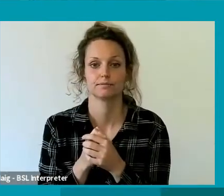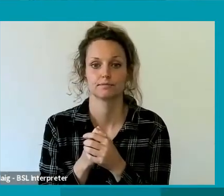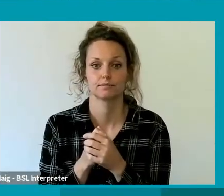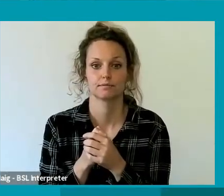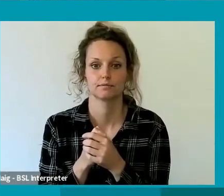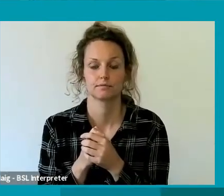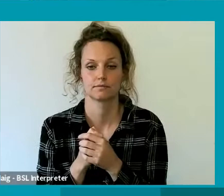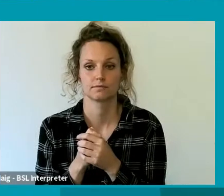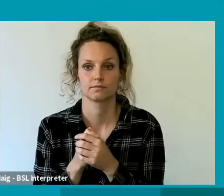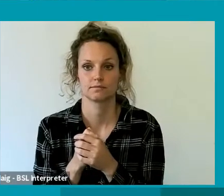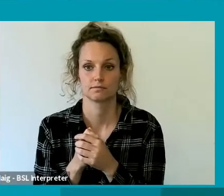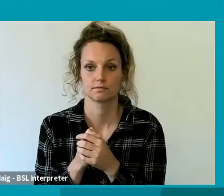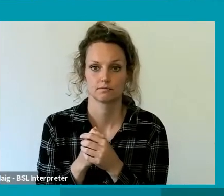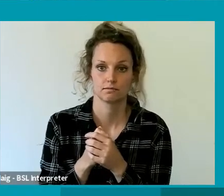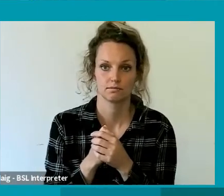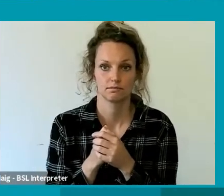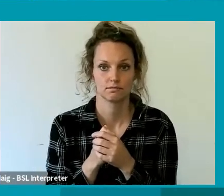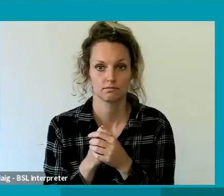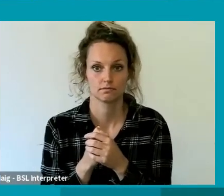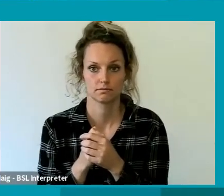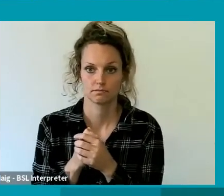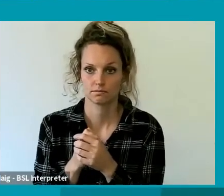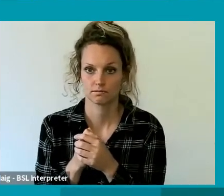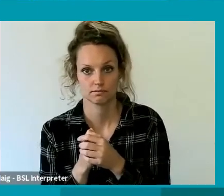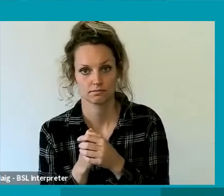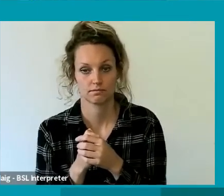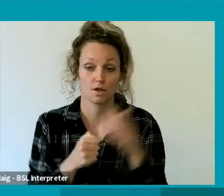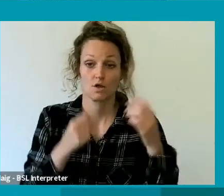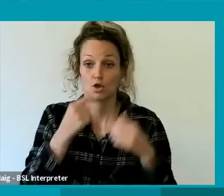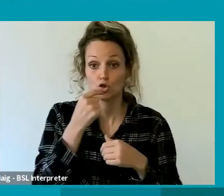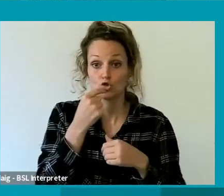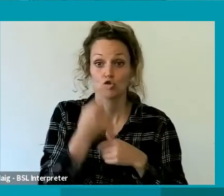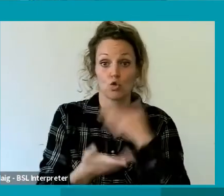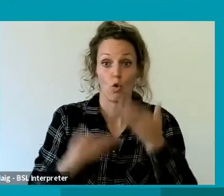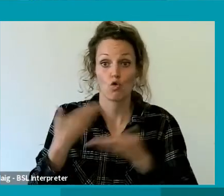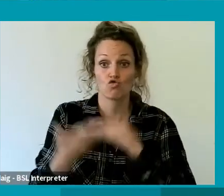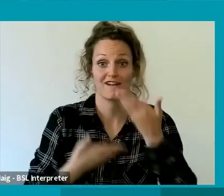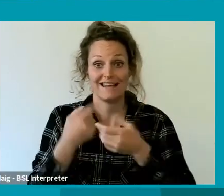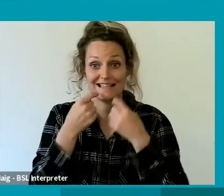harnessing ability into assets. Chaos to order.